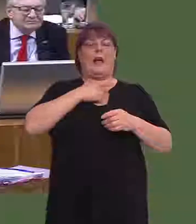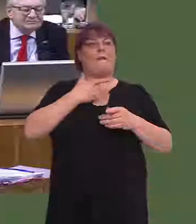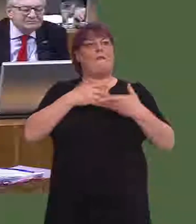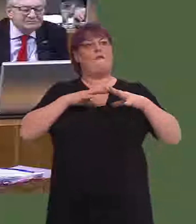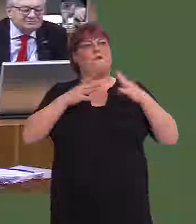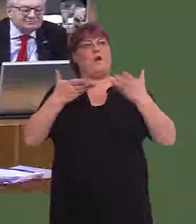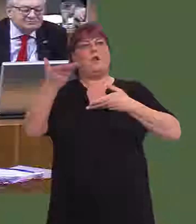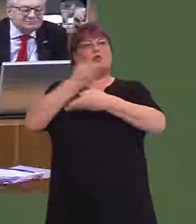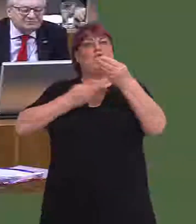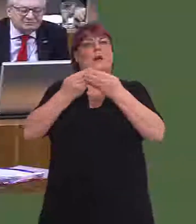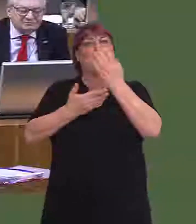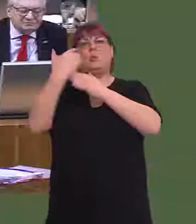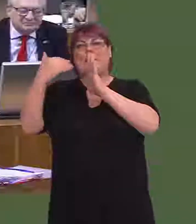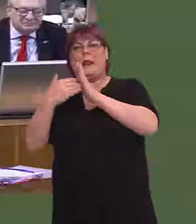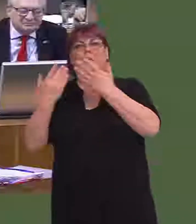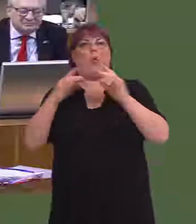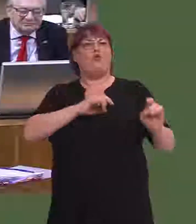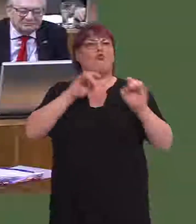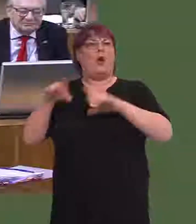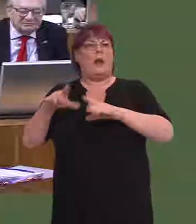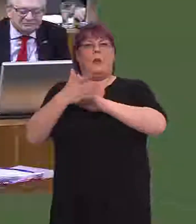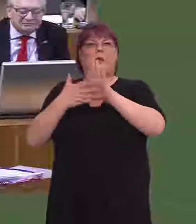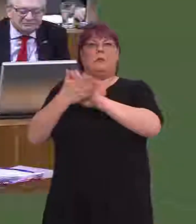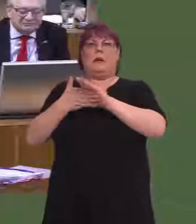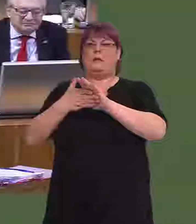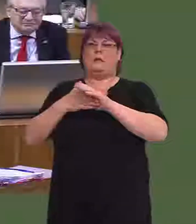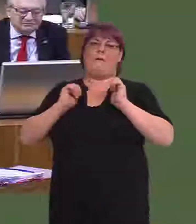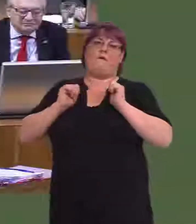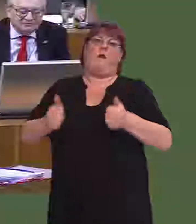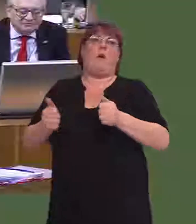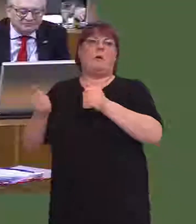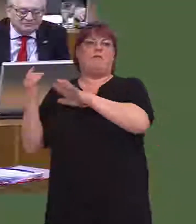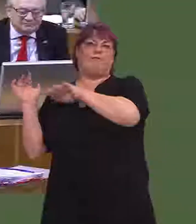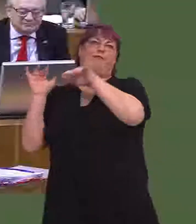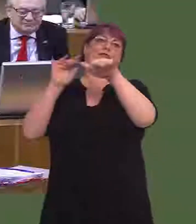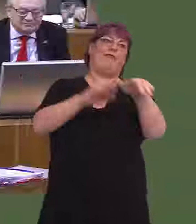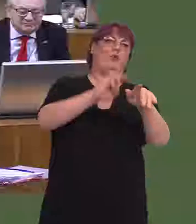allows the free flow of agricultural produce into Wales; that would destroy Welsh farming.